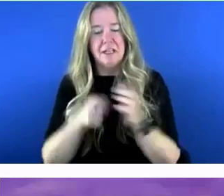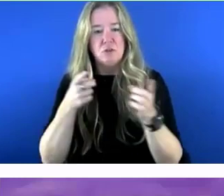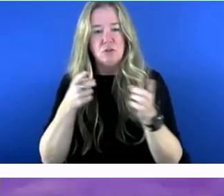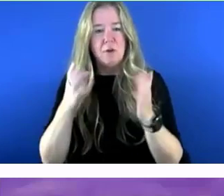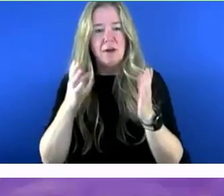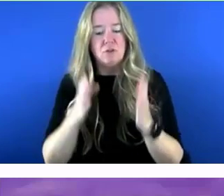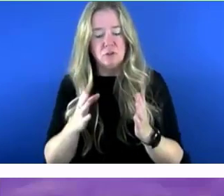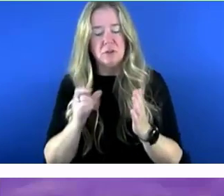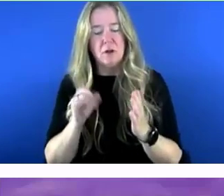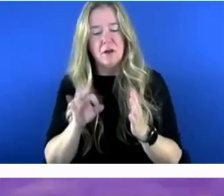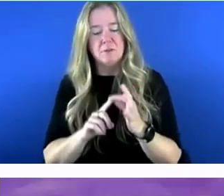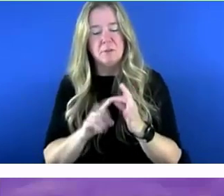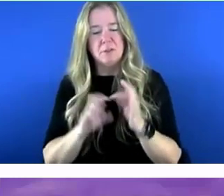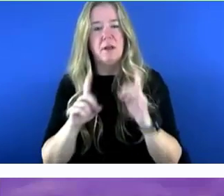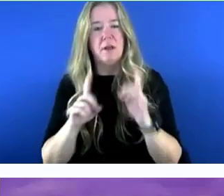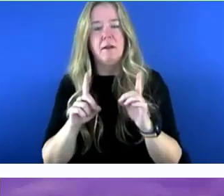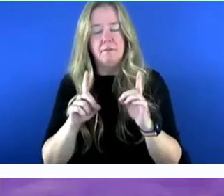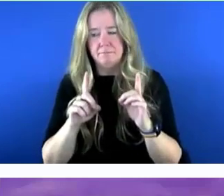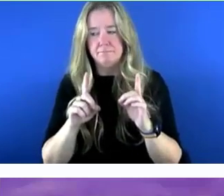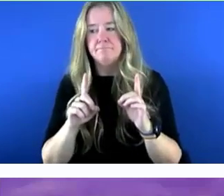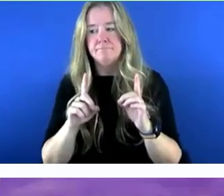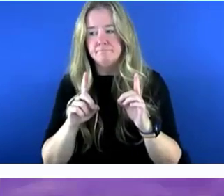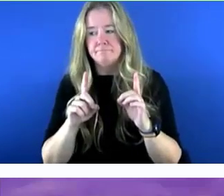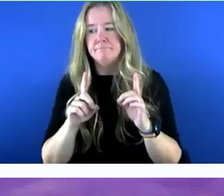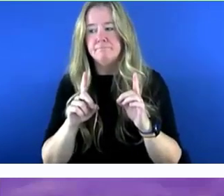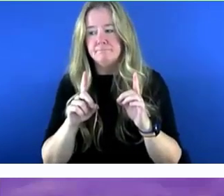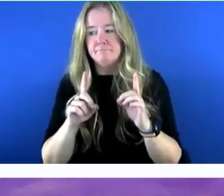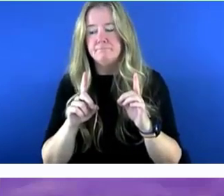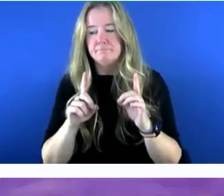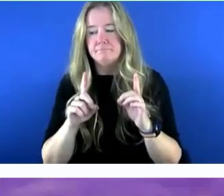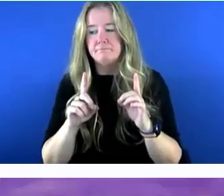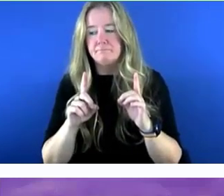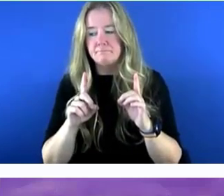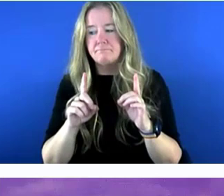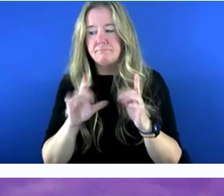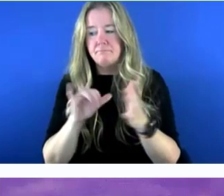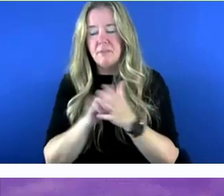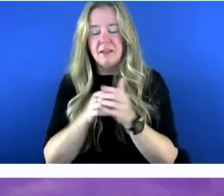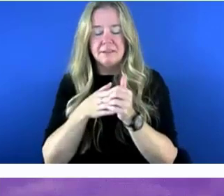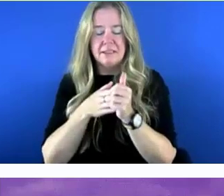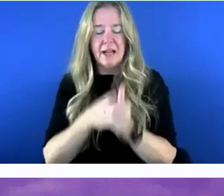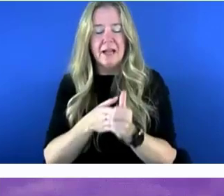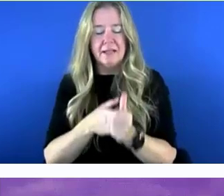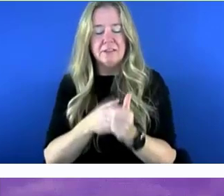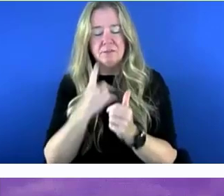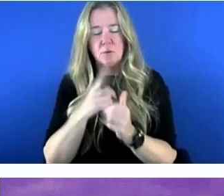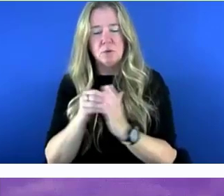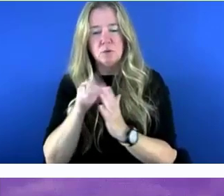of Special Education, and it is guidance for students who are deaf and hard of hearing.